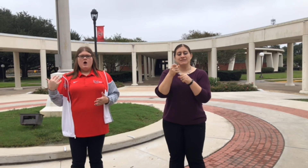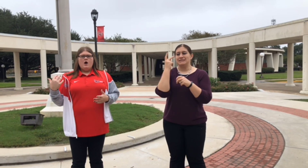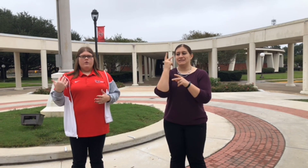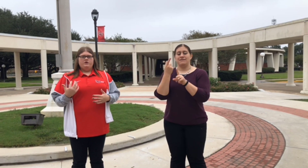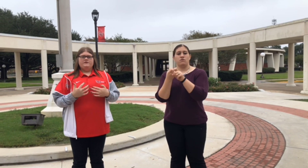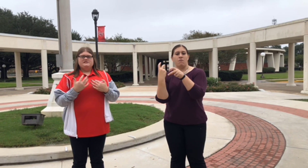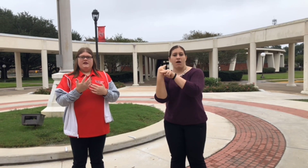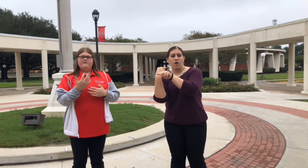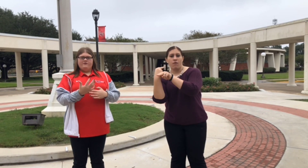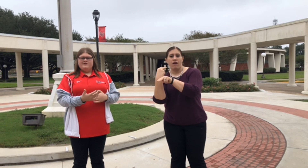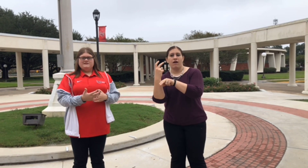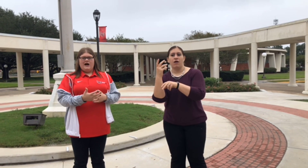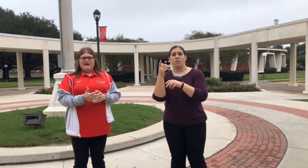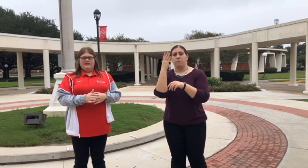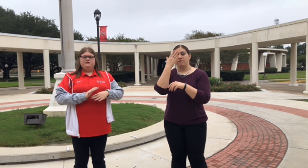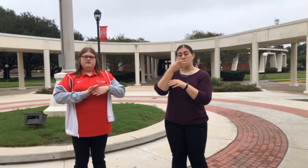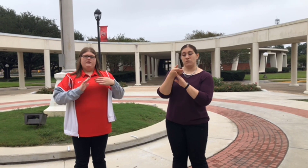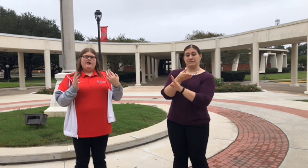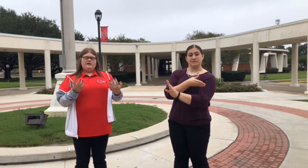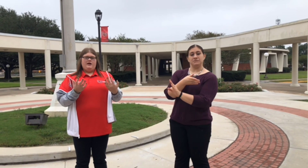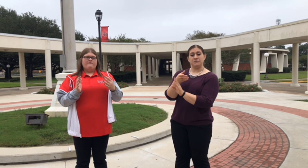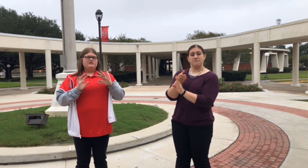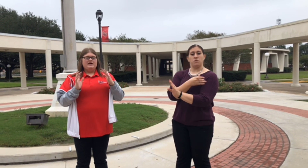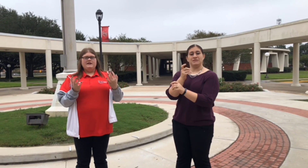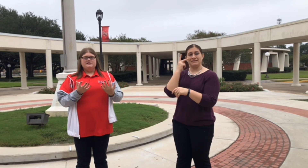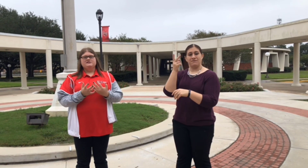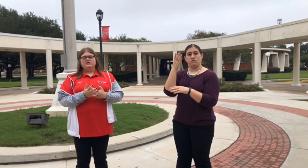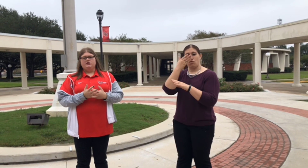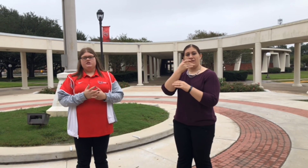where you would see a front side, and so, every side is considered it's